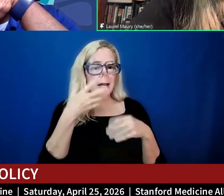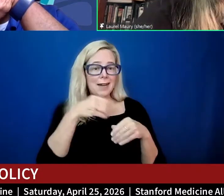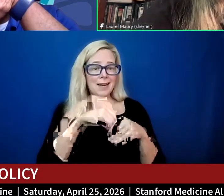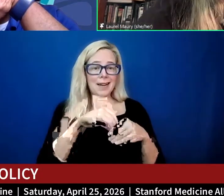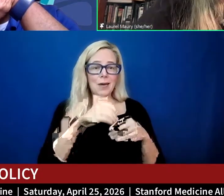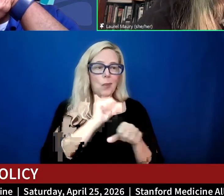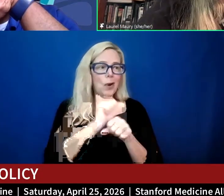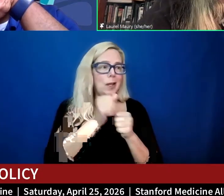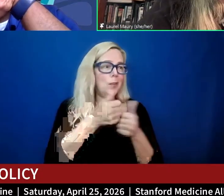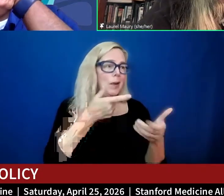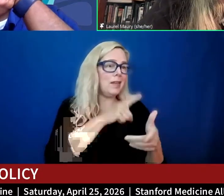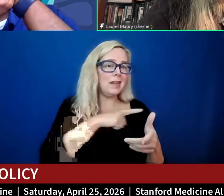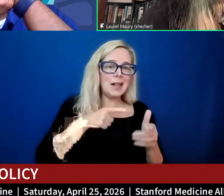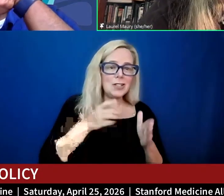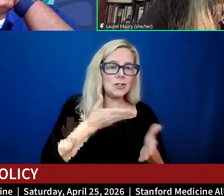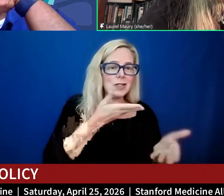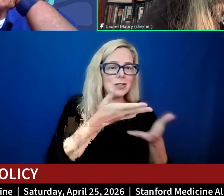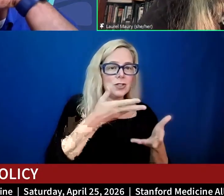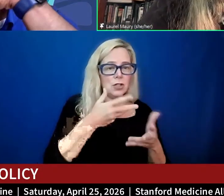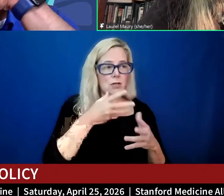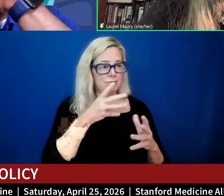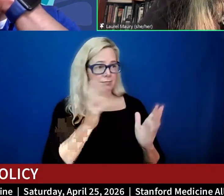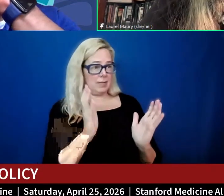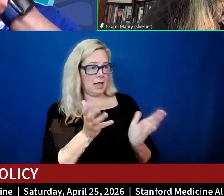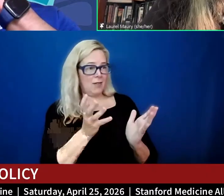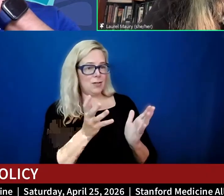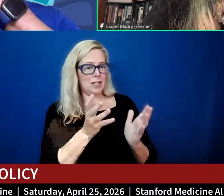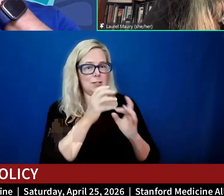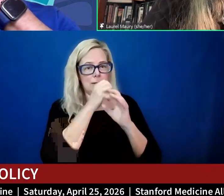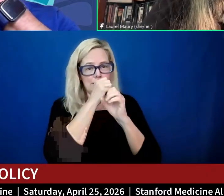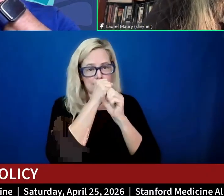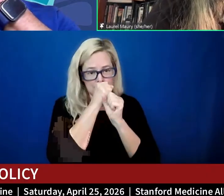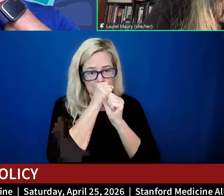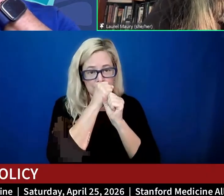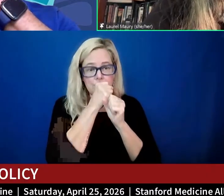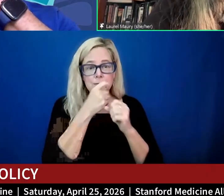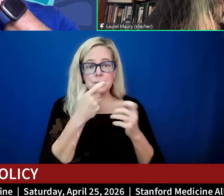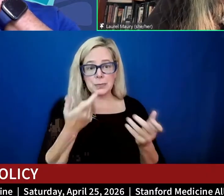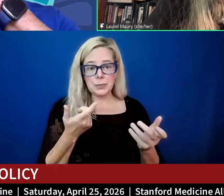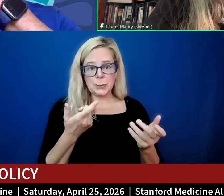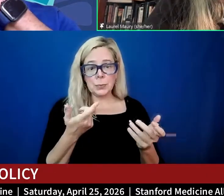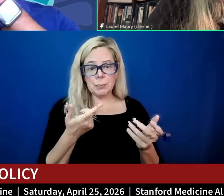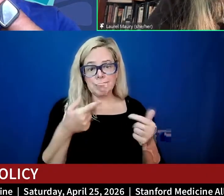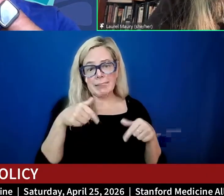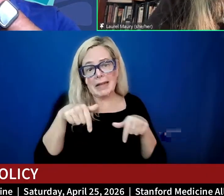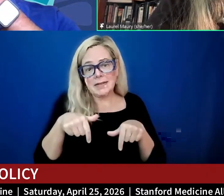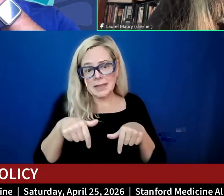it's like in California. and they the legislator started talking about and we were talking about